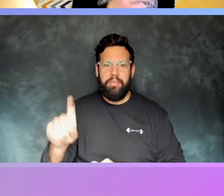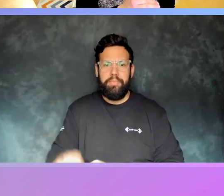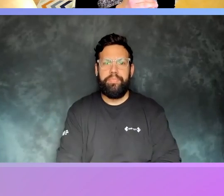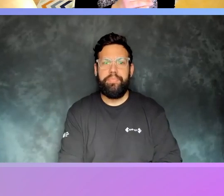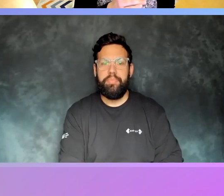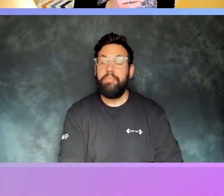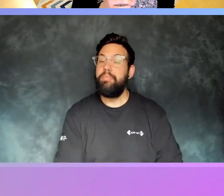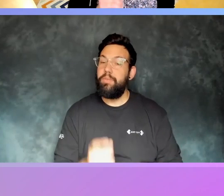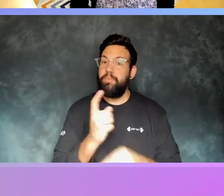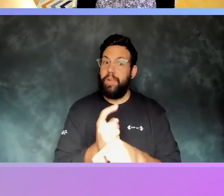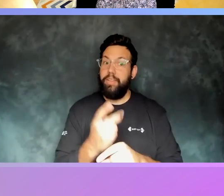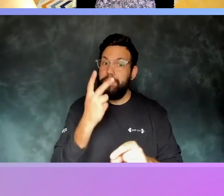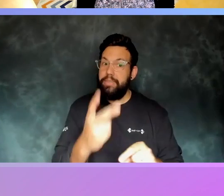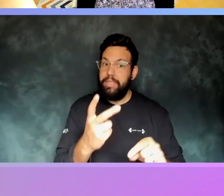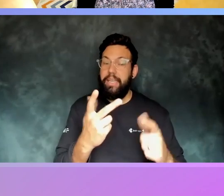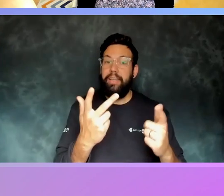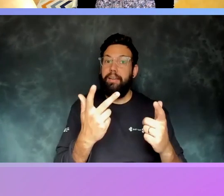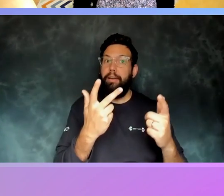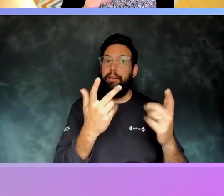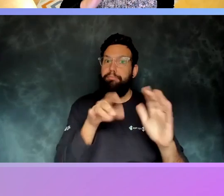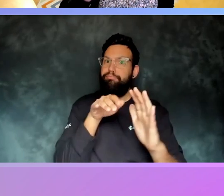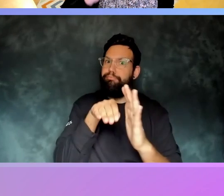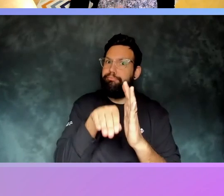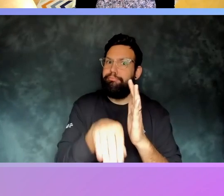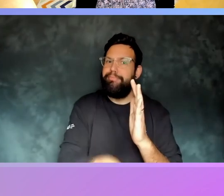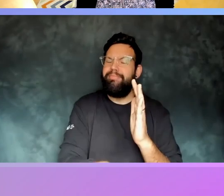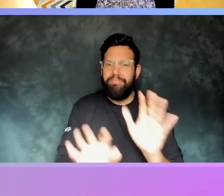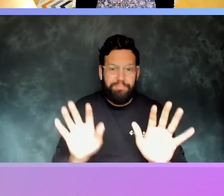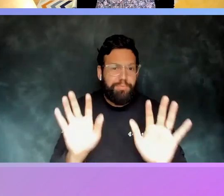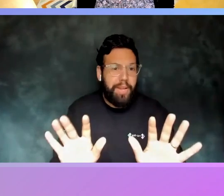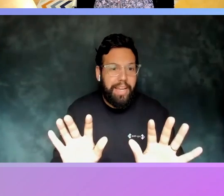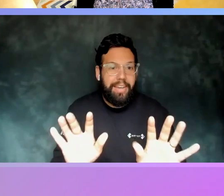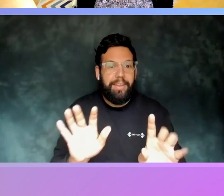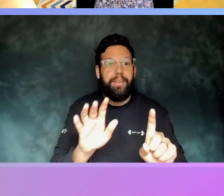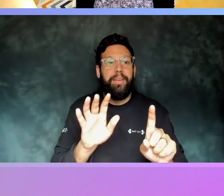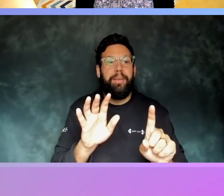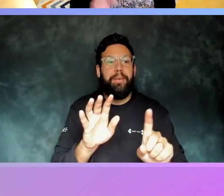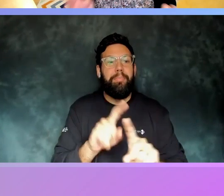programmatically deciding this isn't H2. Maybe I'm gonna say